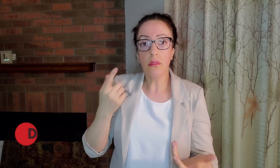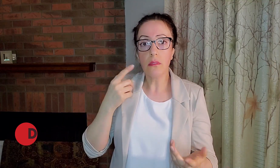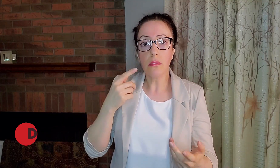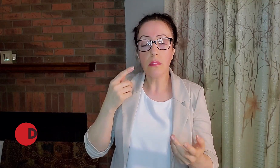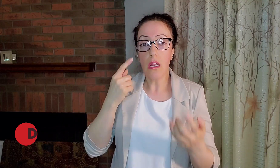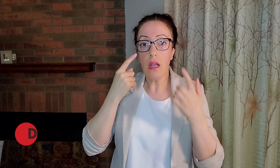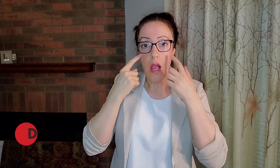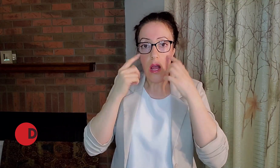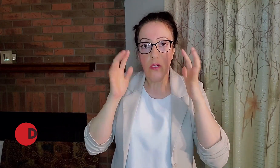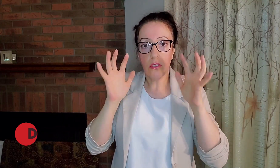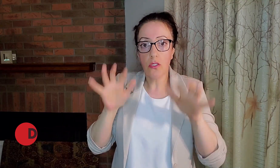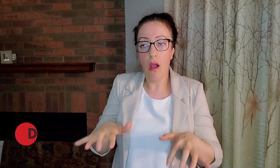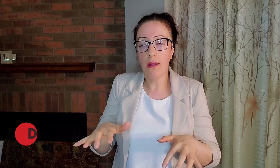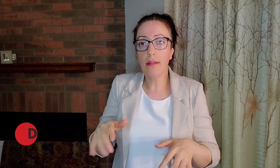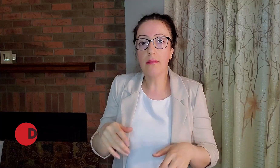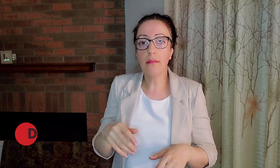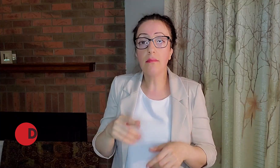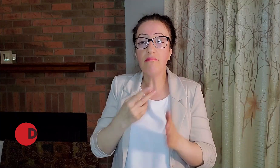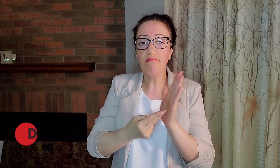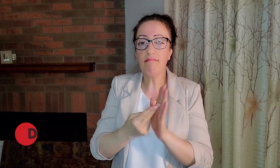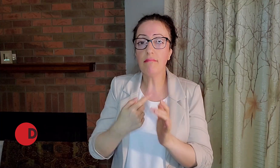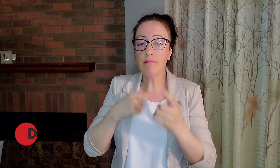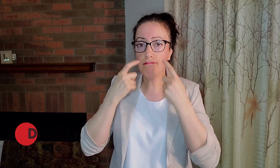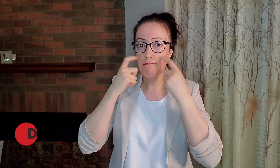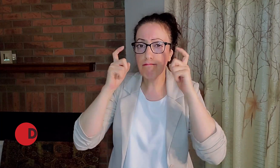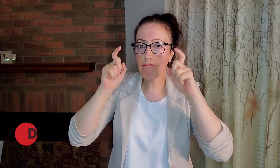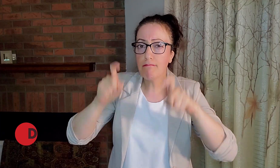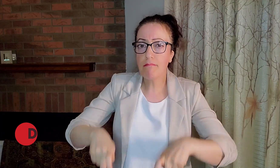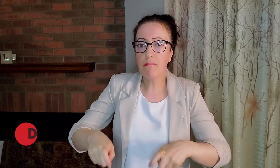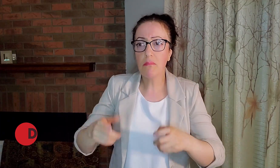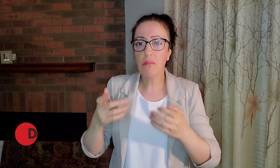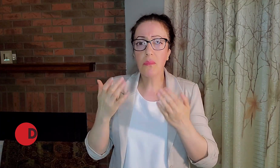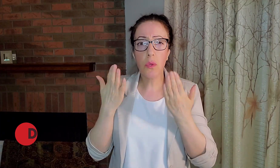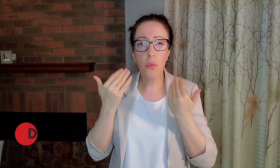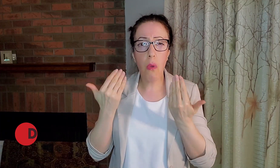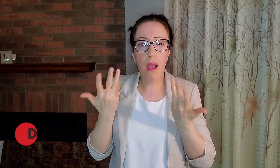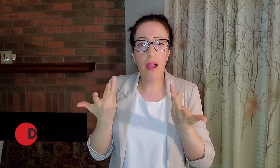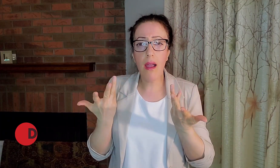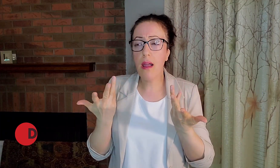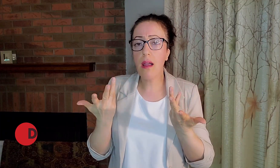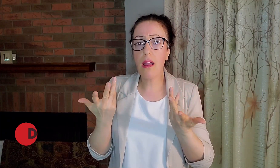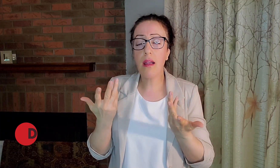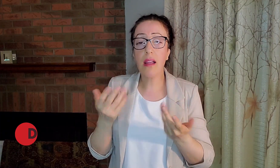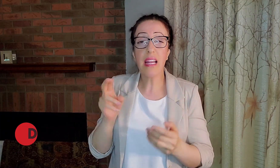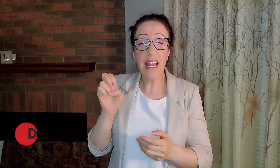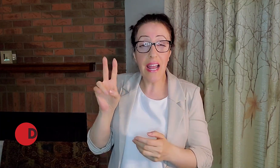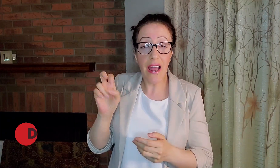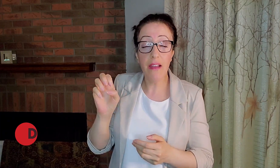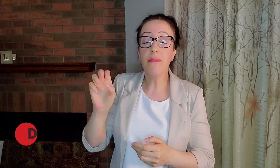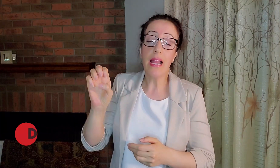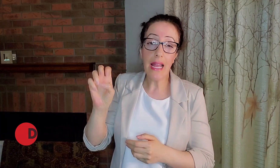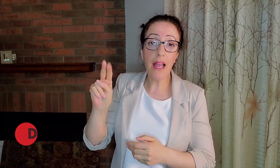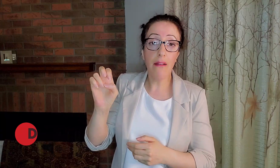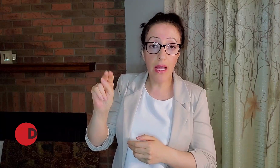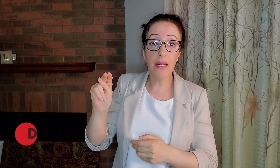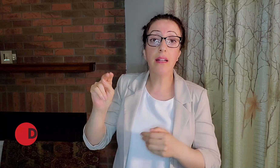I actually cried. Why it is happening even though I don't live there, I live in Canada.